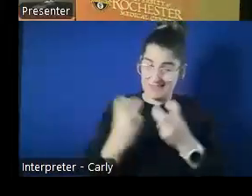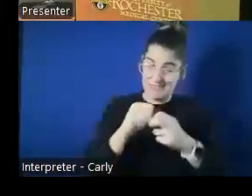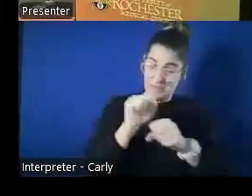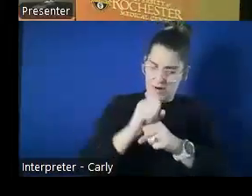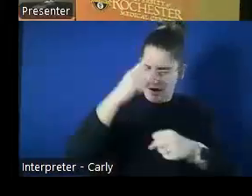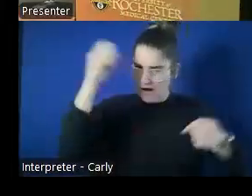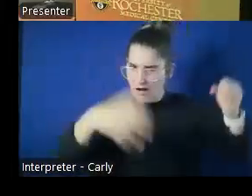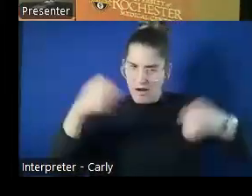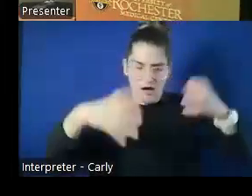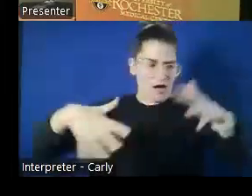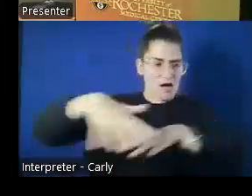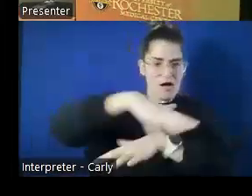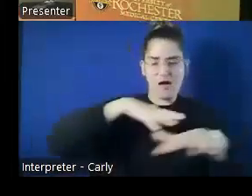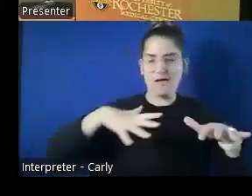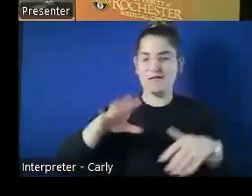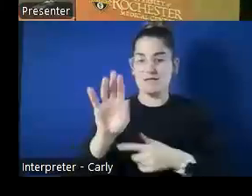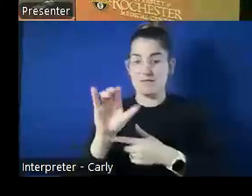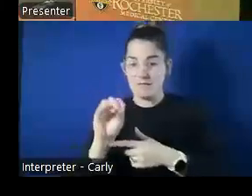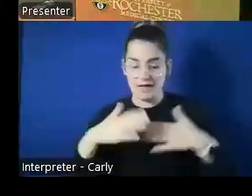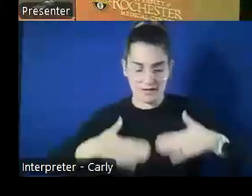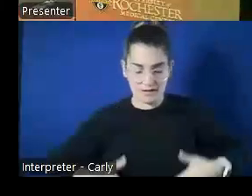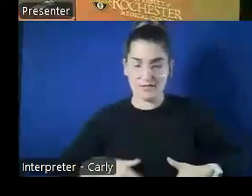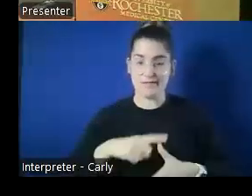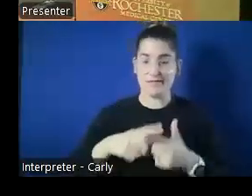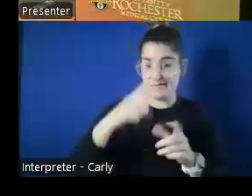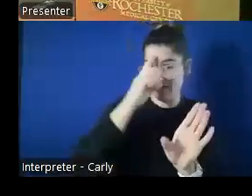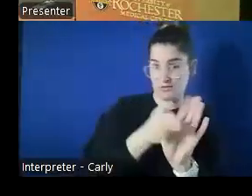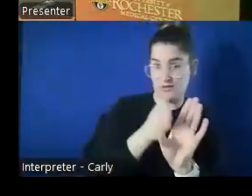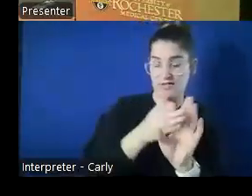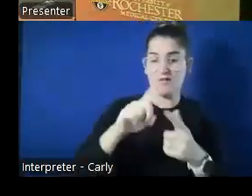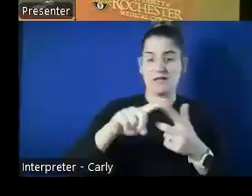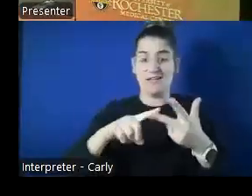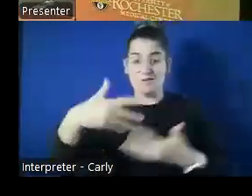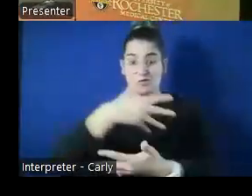the biological the psychiatric the psychological as well as the social determins of Health we can